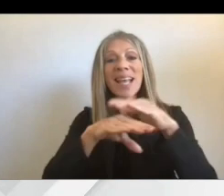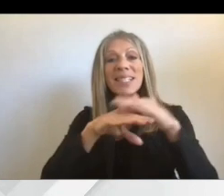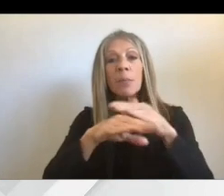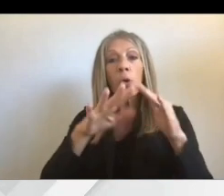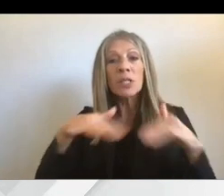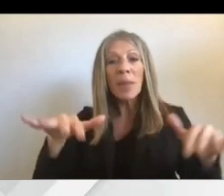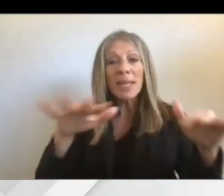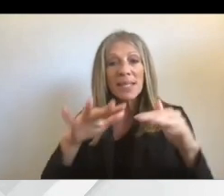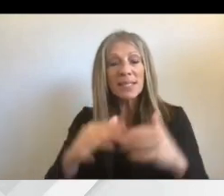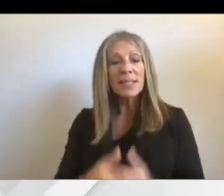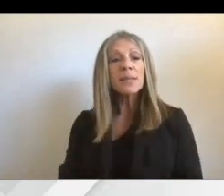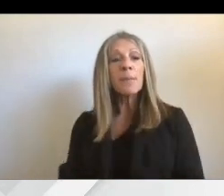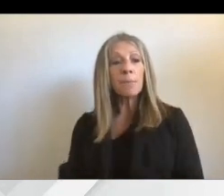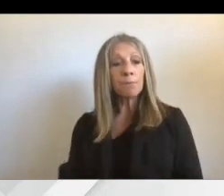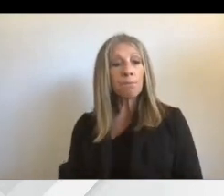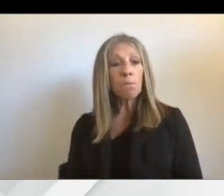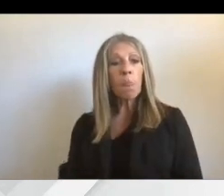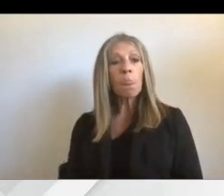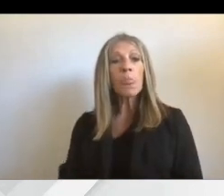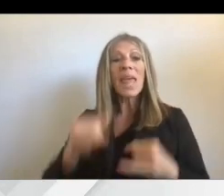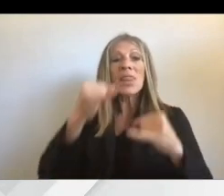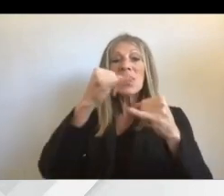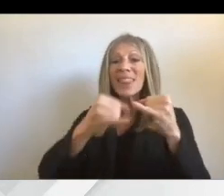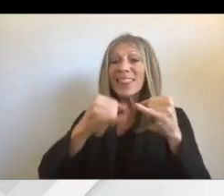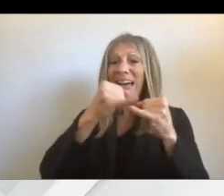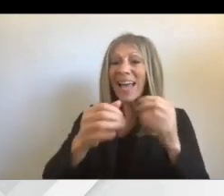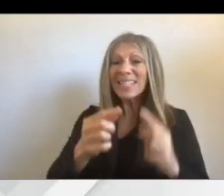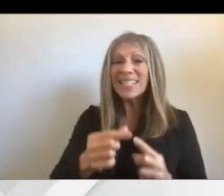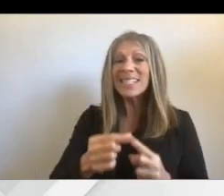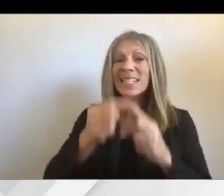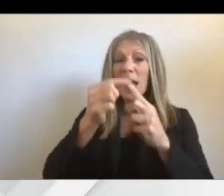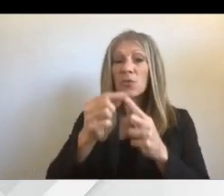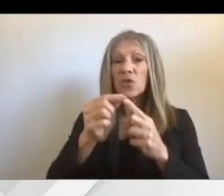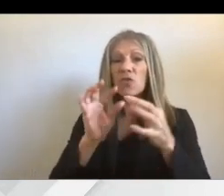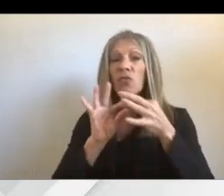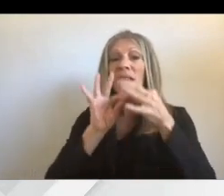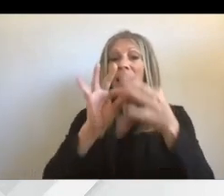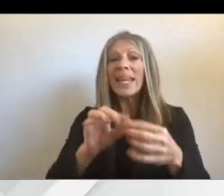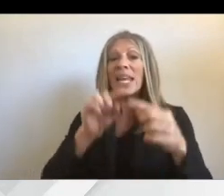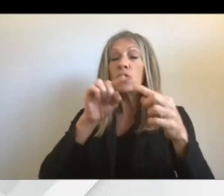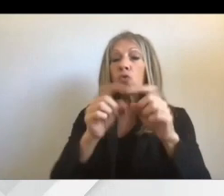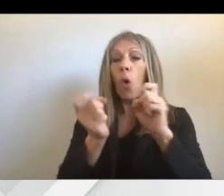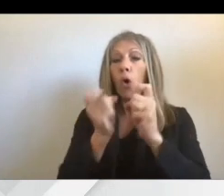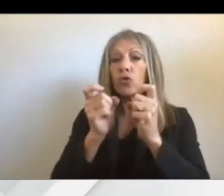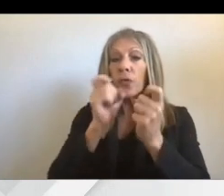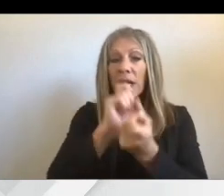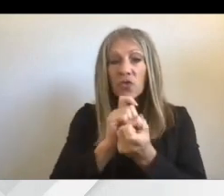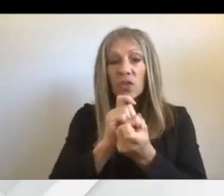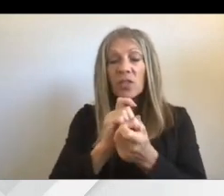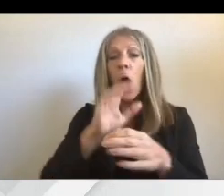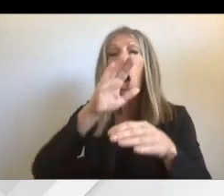The last exception is tied to alterations. Where on-street parking spaces are altered,